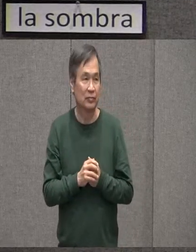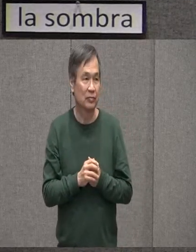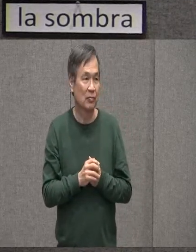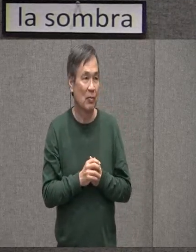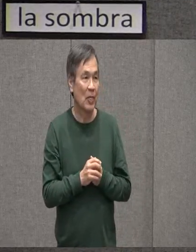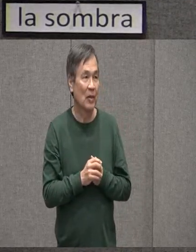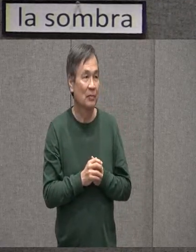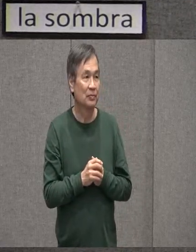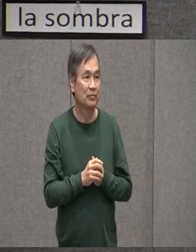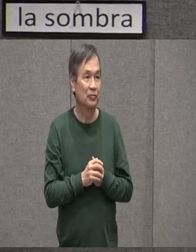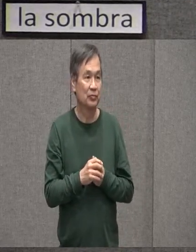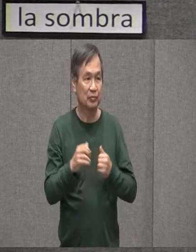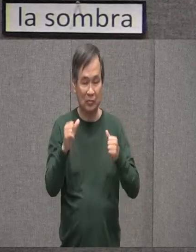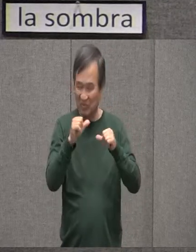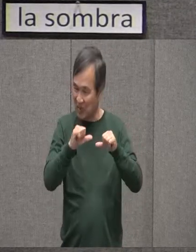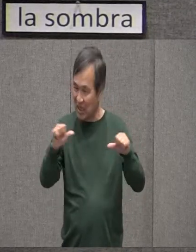in any of the shapes that you made